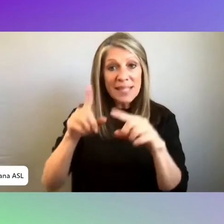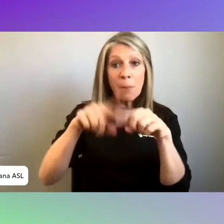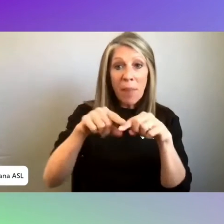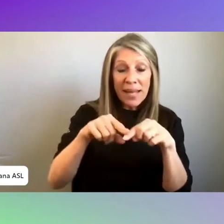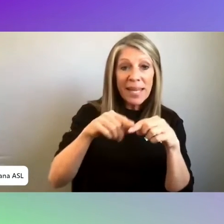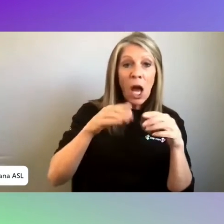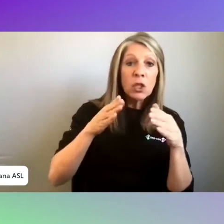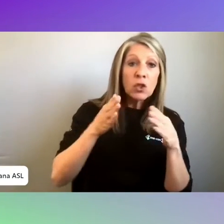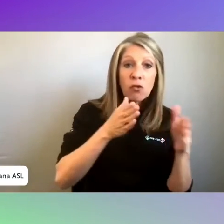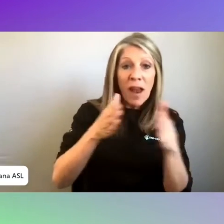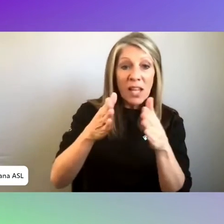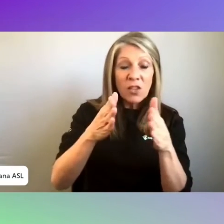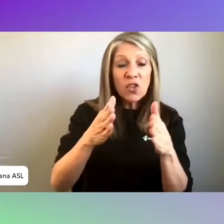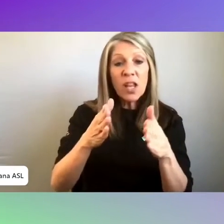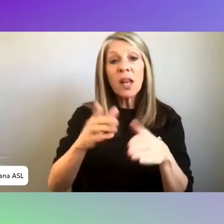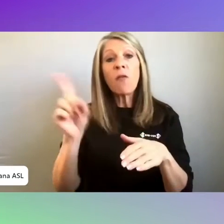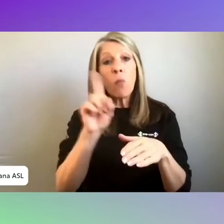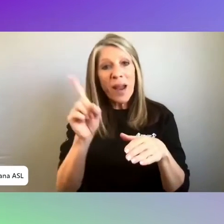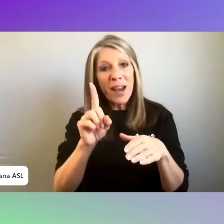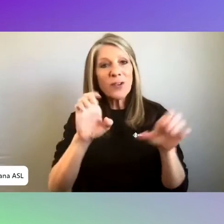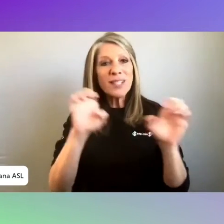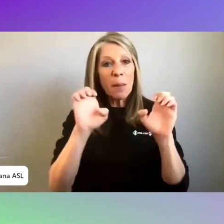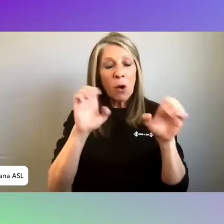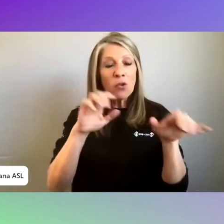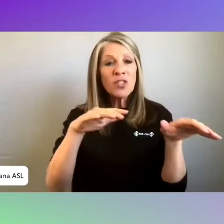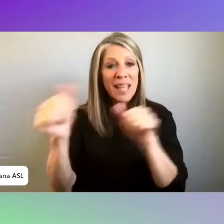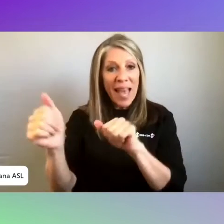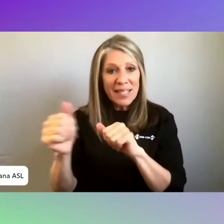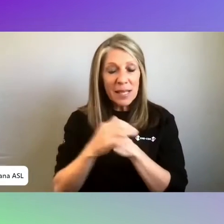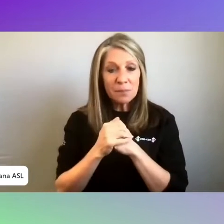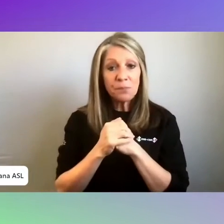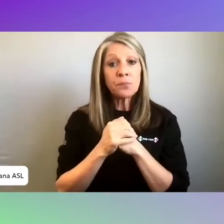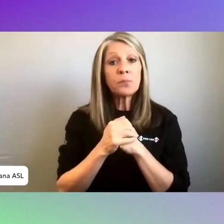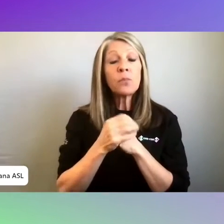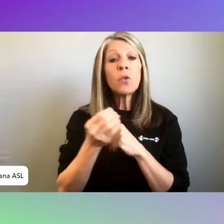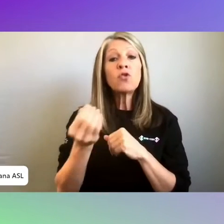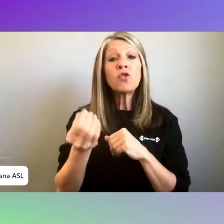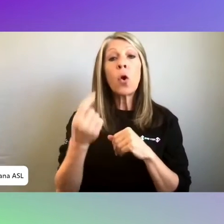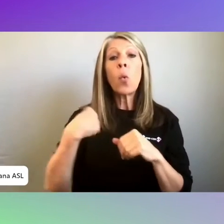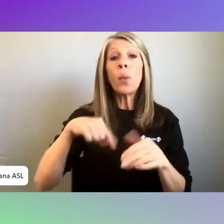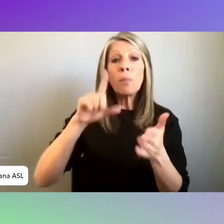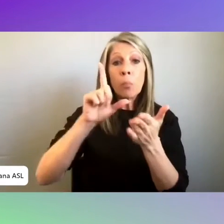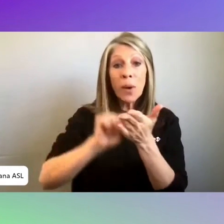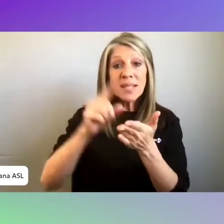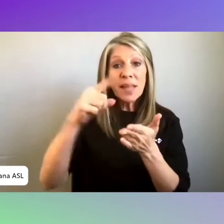this set of symbols that could be combined in numerous ways, depending on direction and